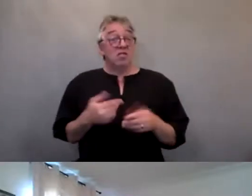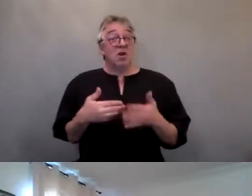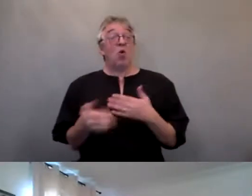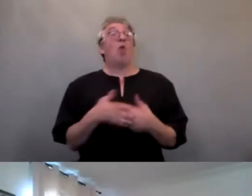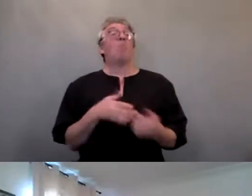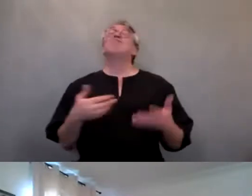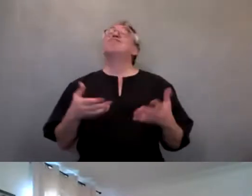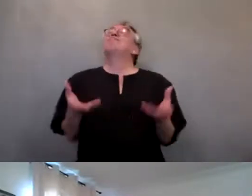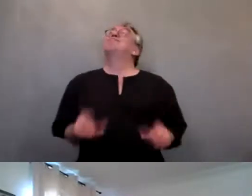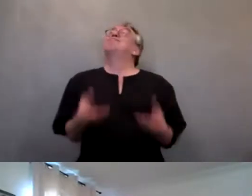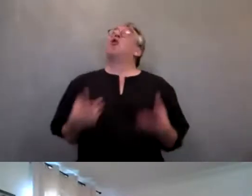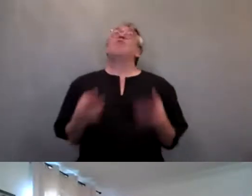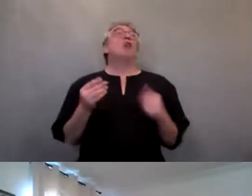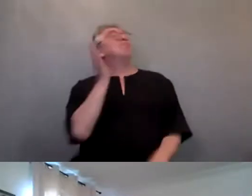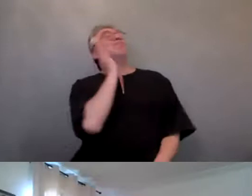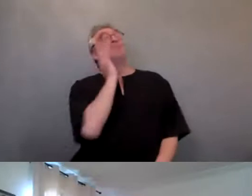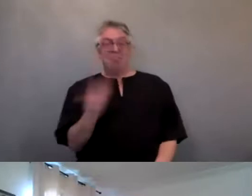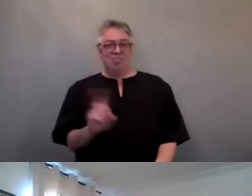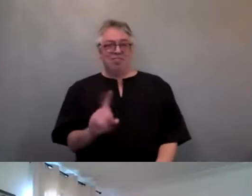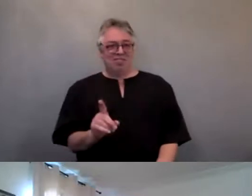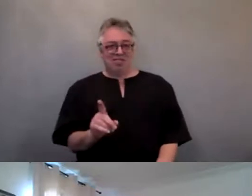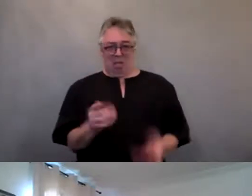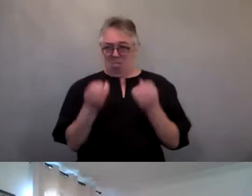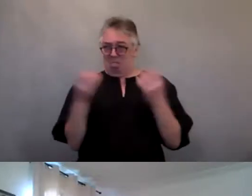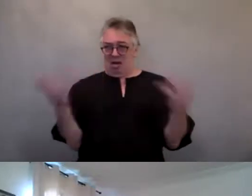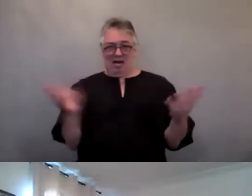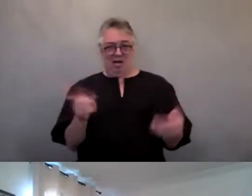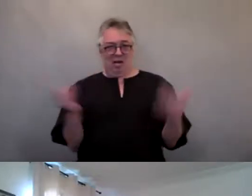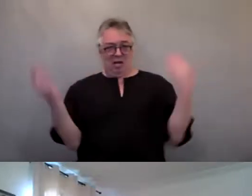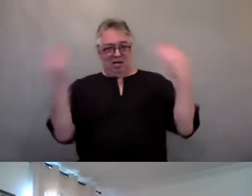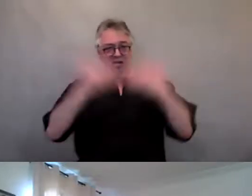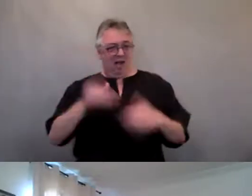of the cochlear implant. It is not comfortable,